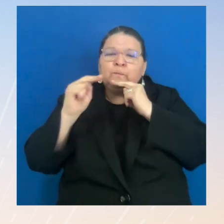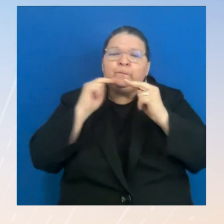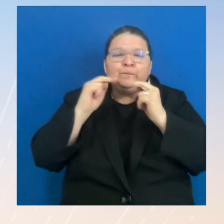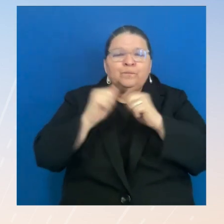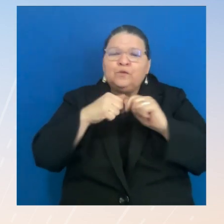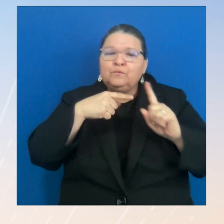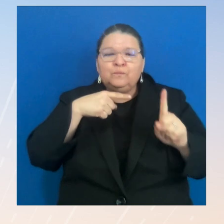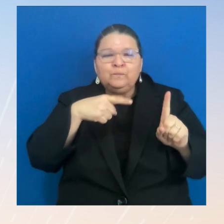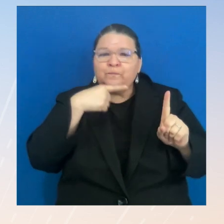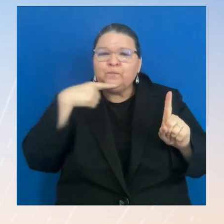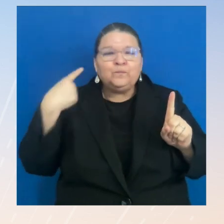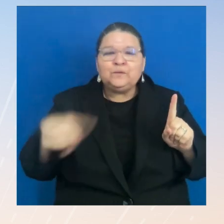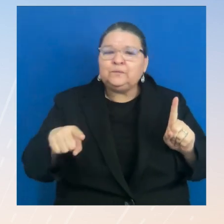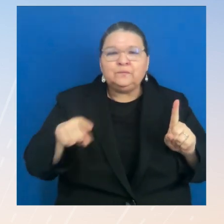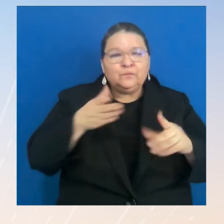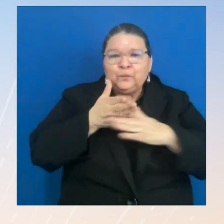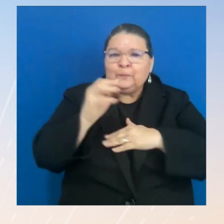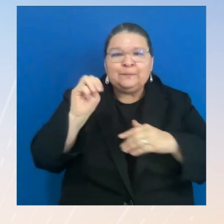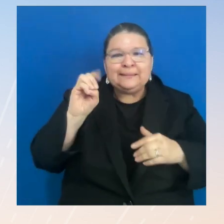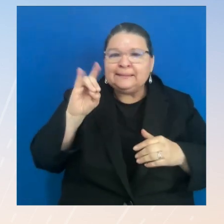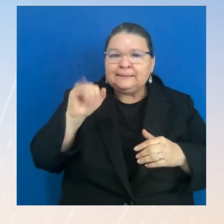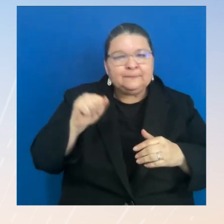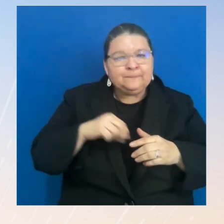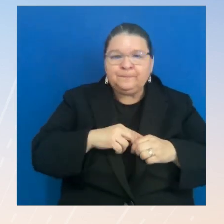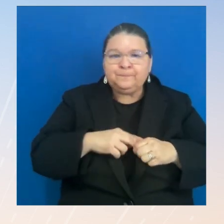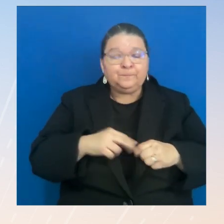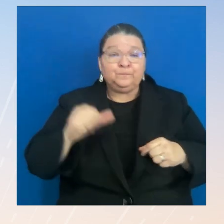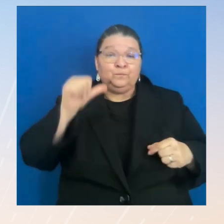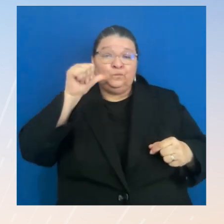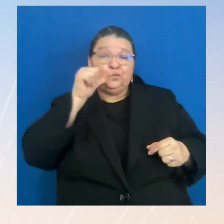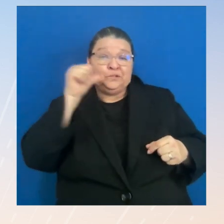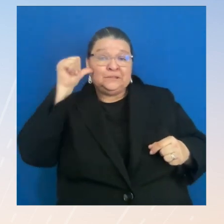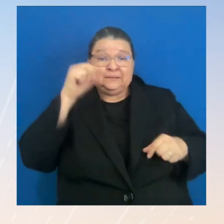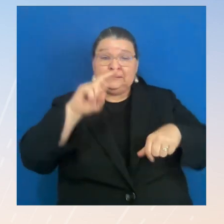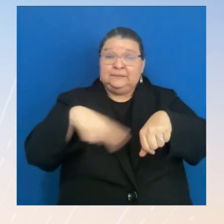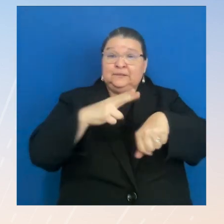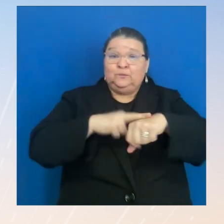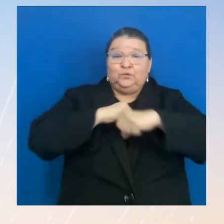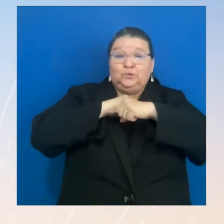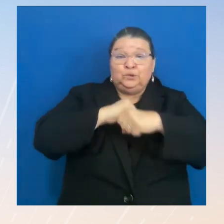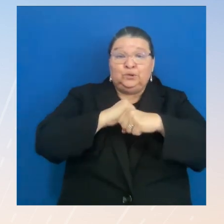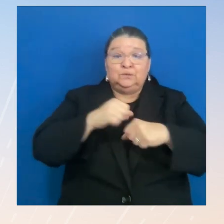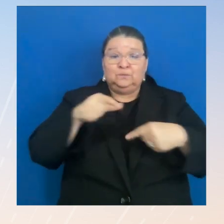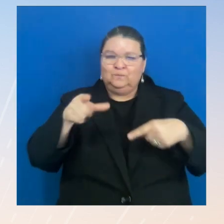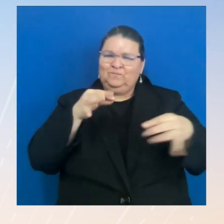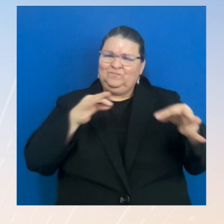he was very direct about the comp- -- the consequences. He made clear we're going to be watching closely,